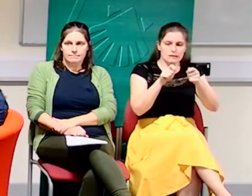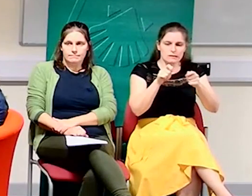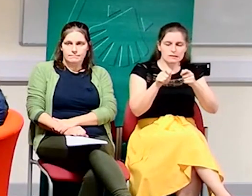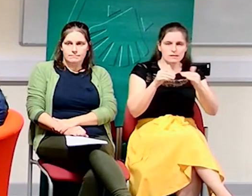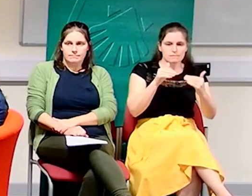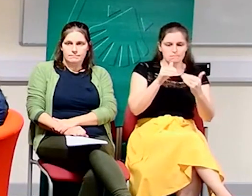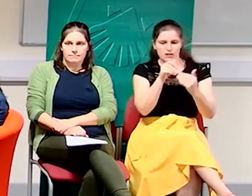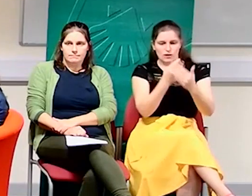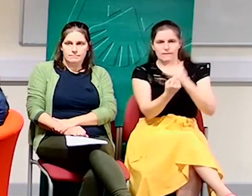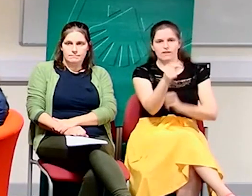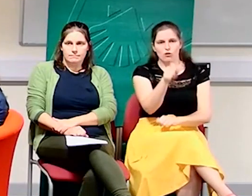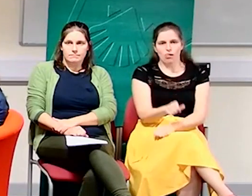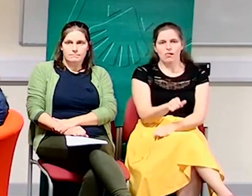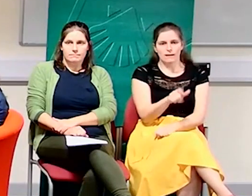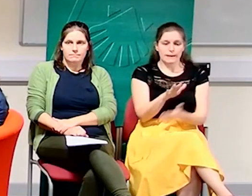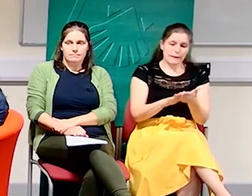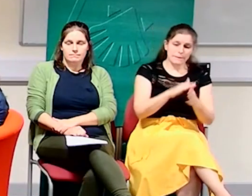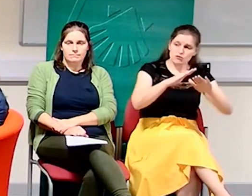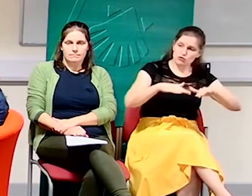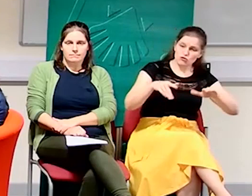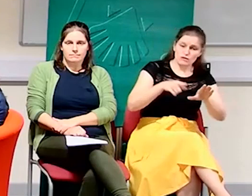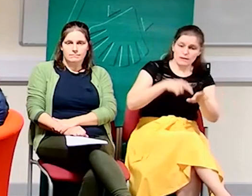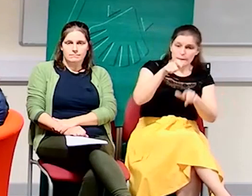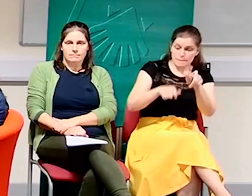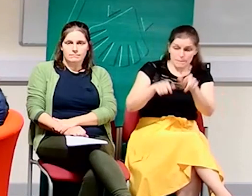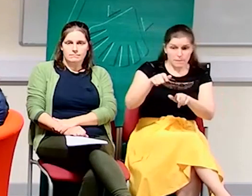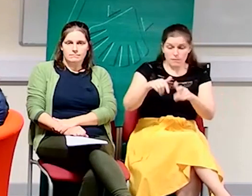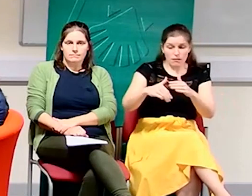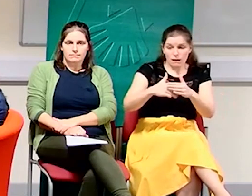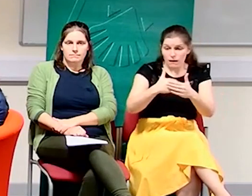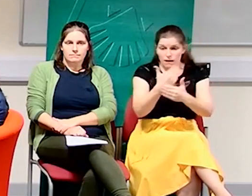and young people don't reach their potential particularly in neurodivergent children young